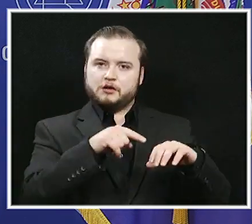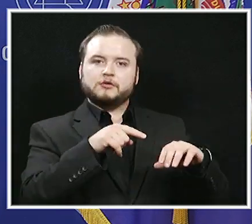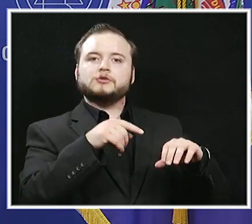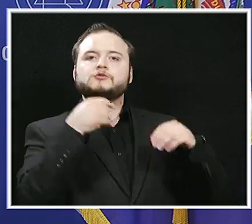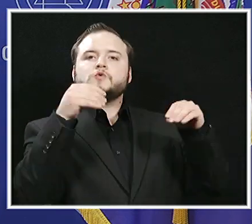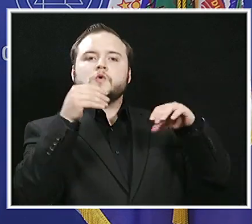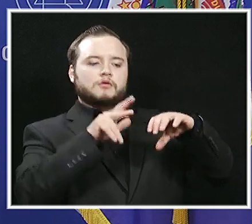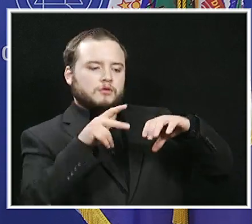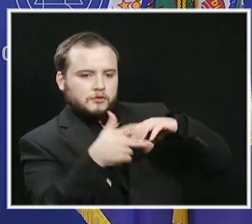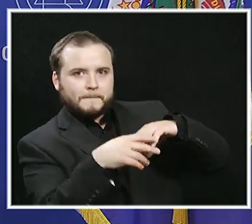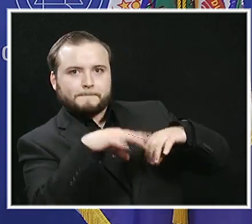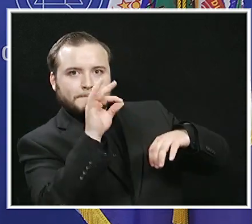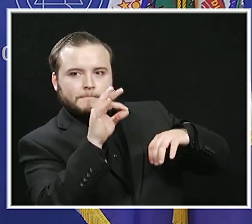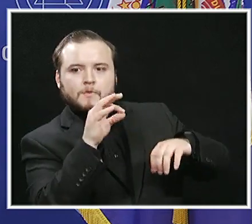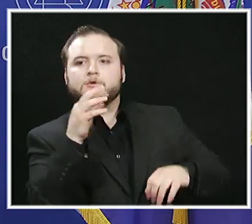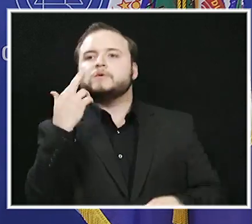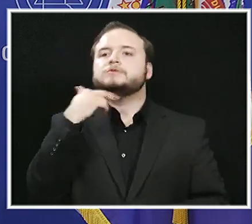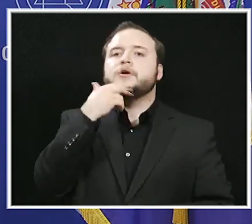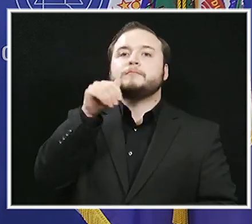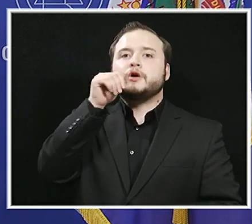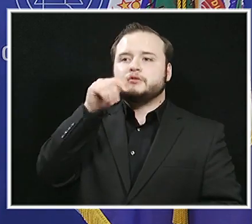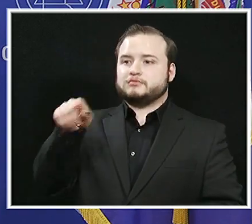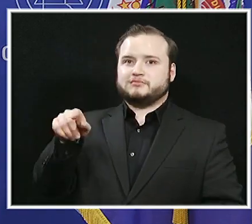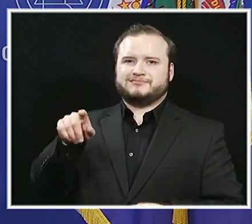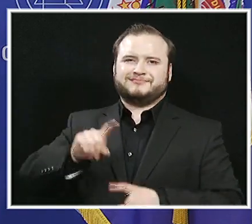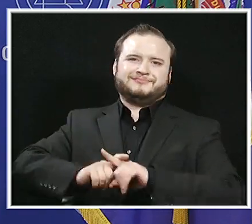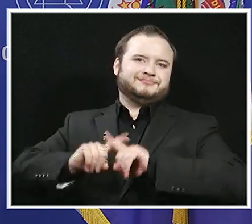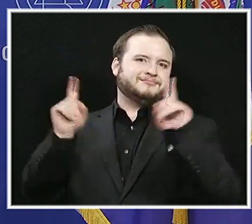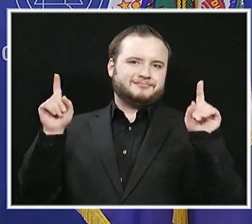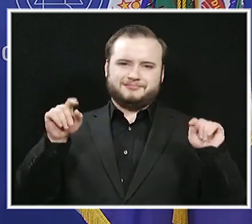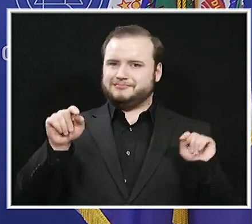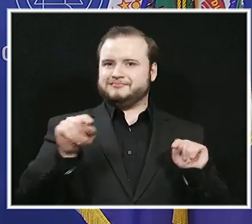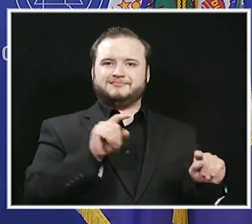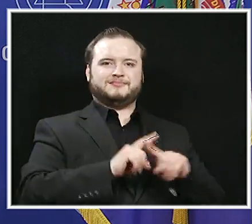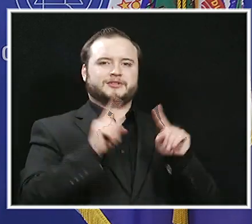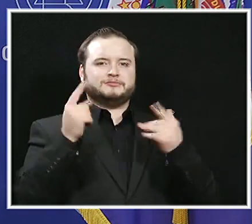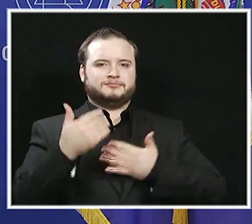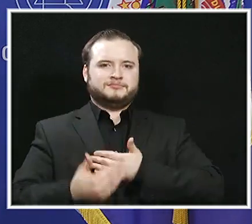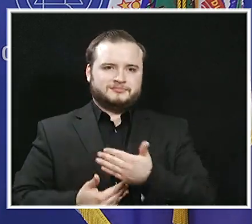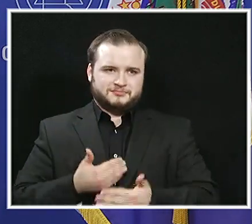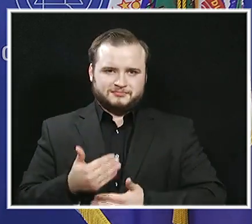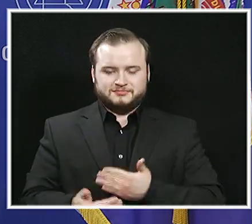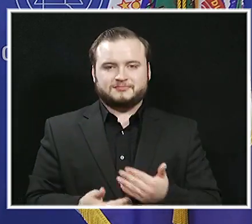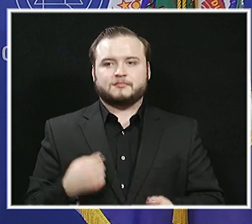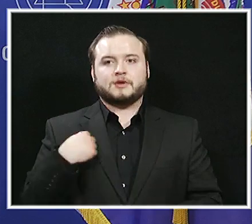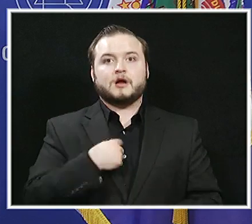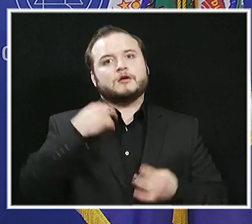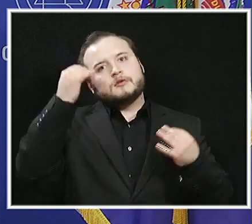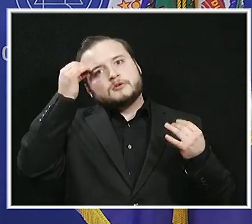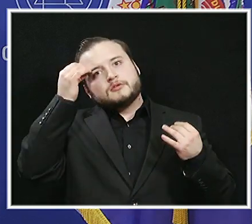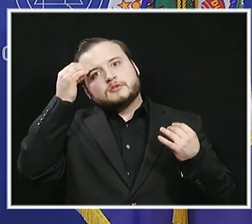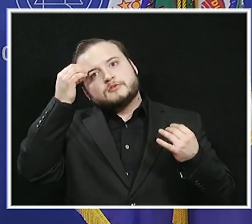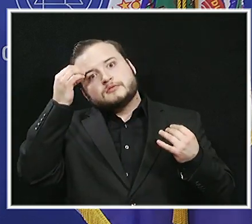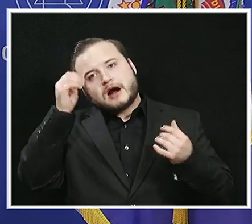to be different than the guidance of curbside or pickup and different for restaurants and bars and things like that. Each of